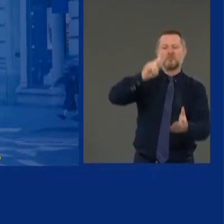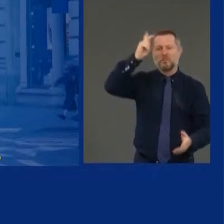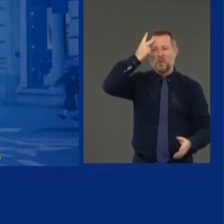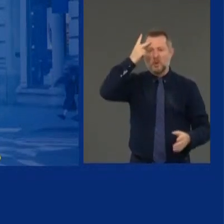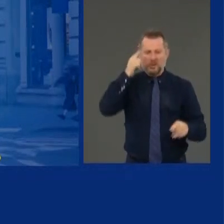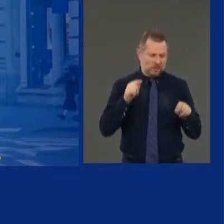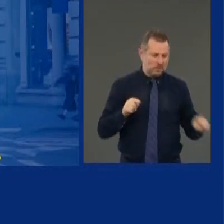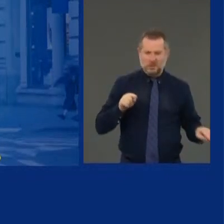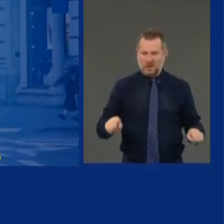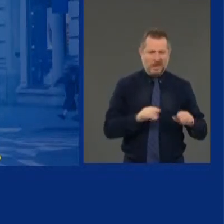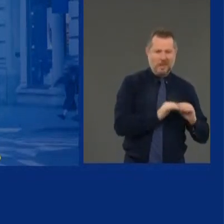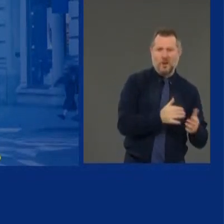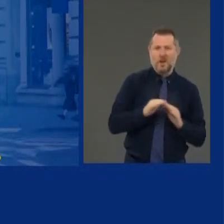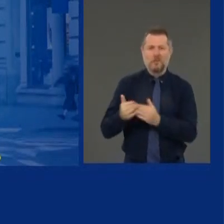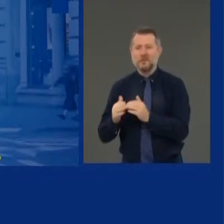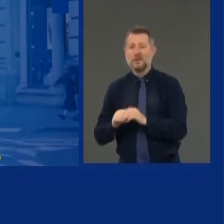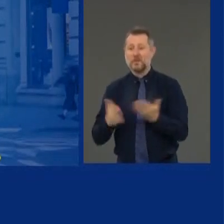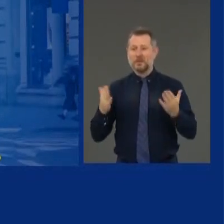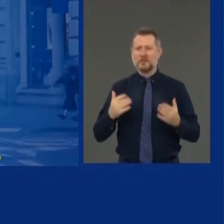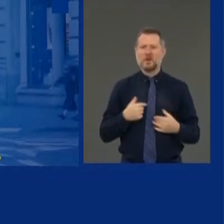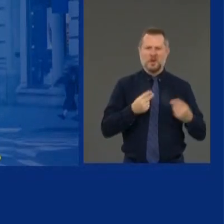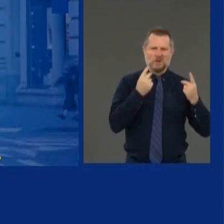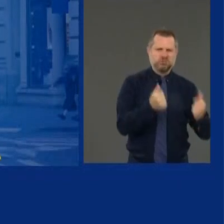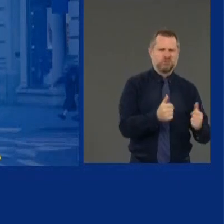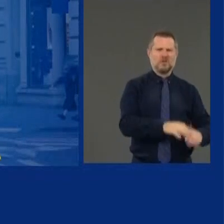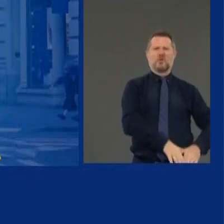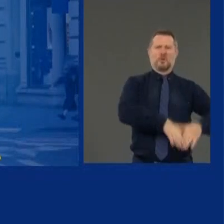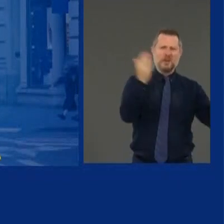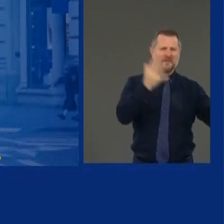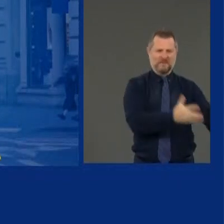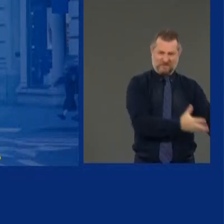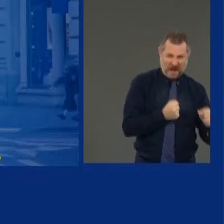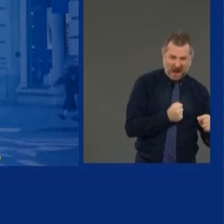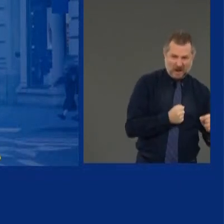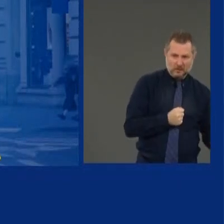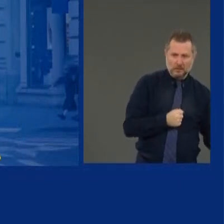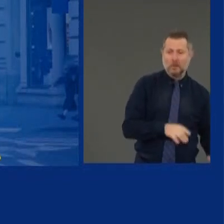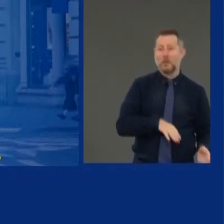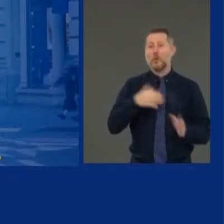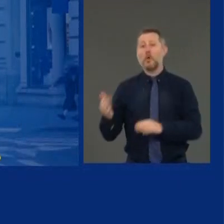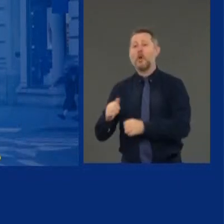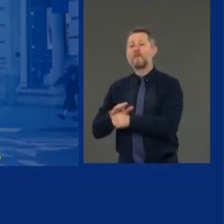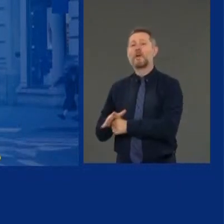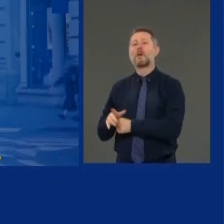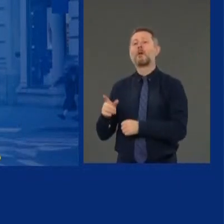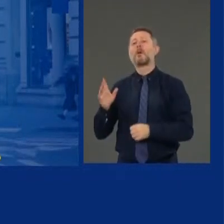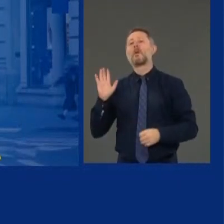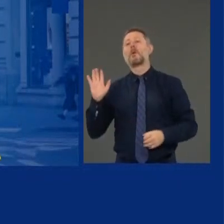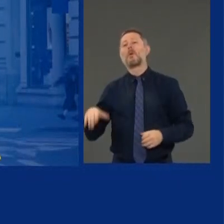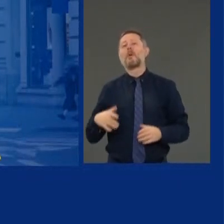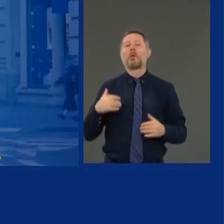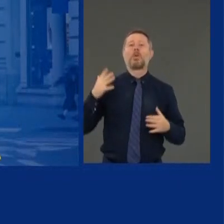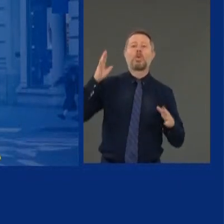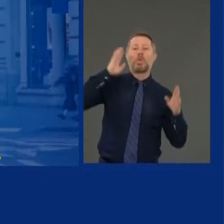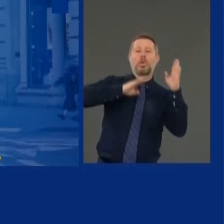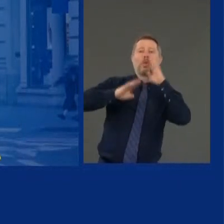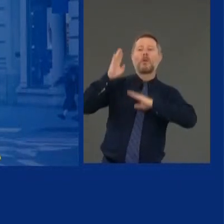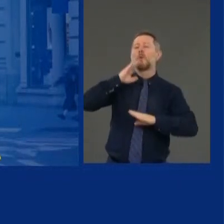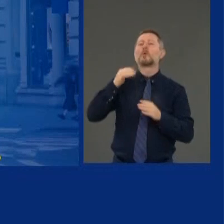WE HAD THE POLITICAL DEBATE.